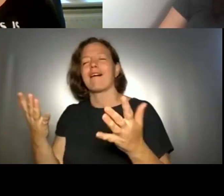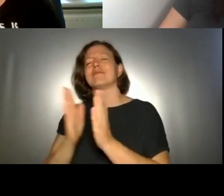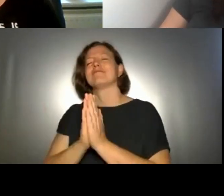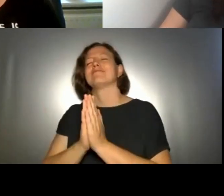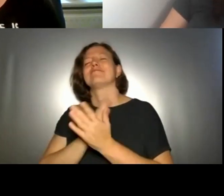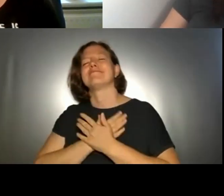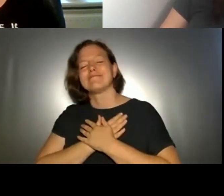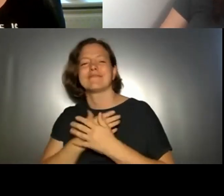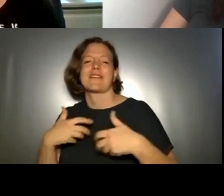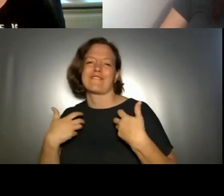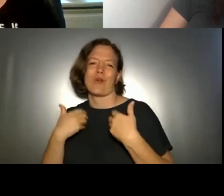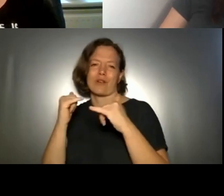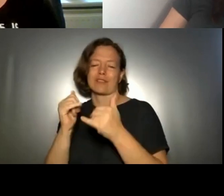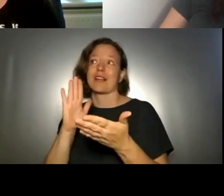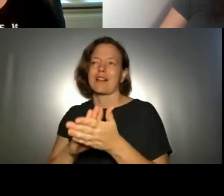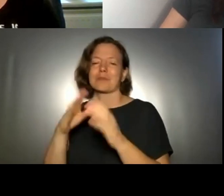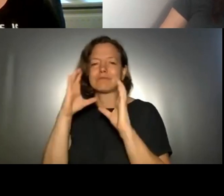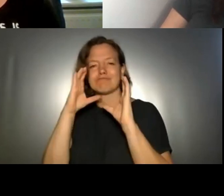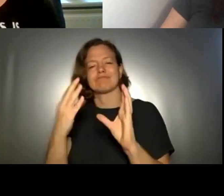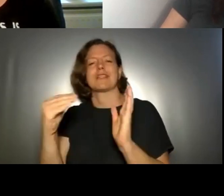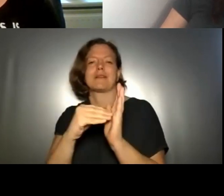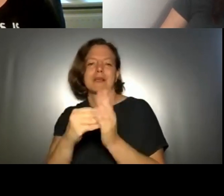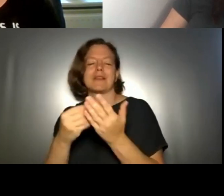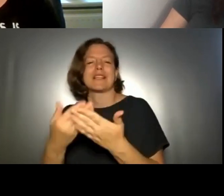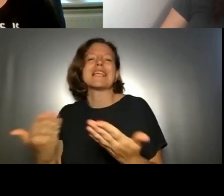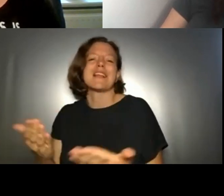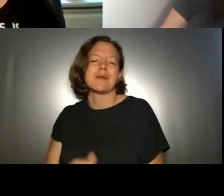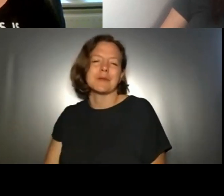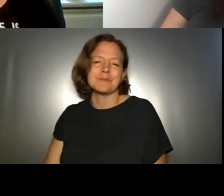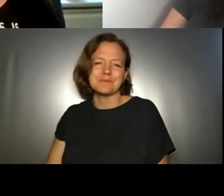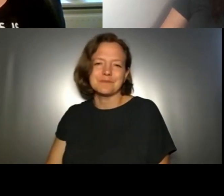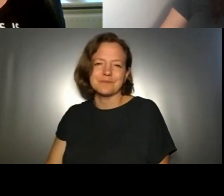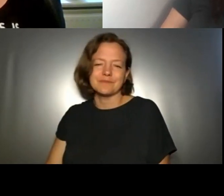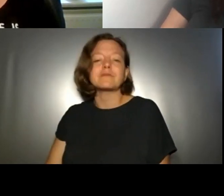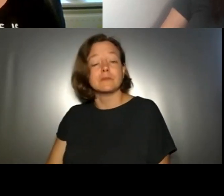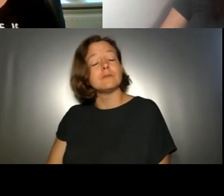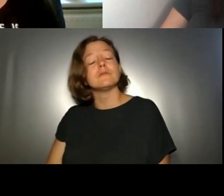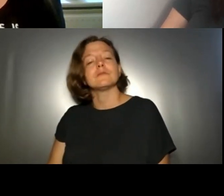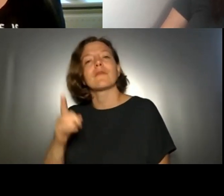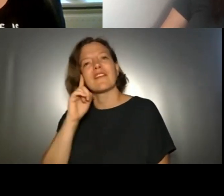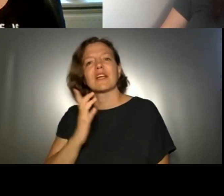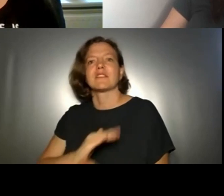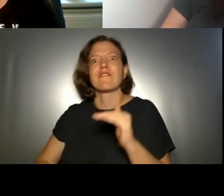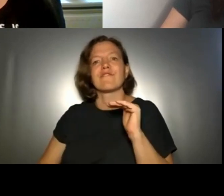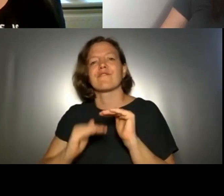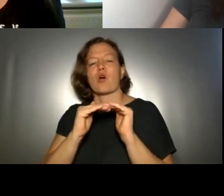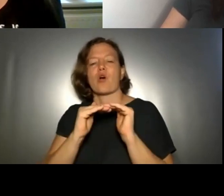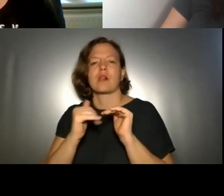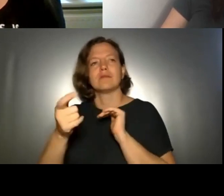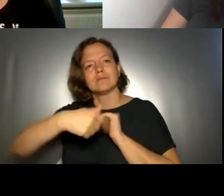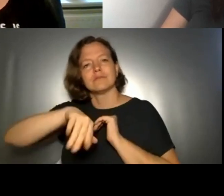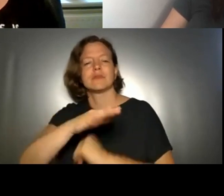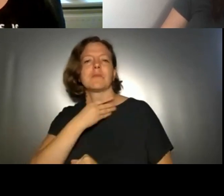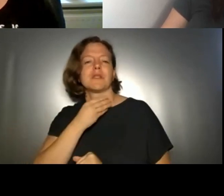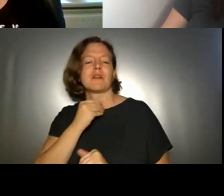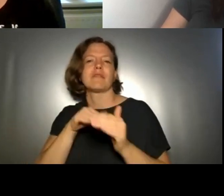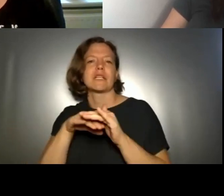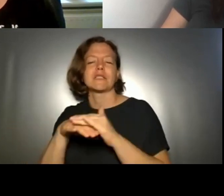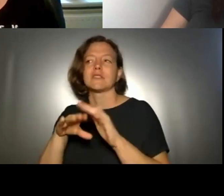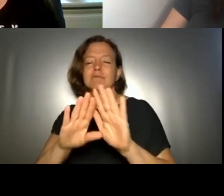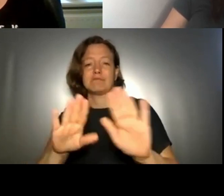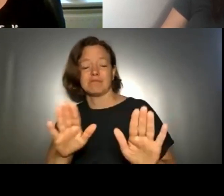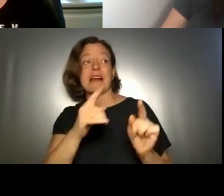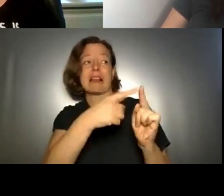if this conference was happening remotely. We know that we won't be able to meet all access needs equally at all times.